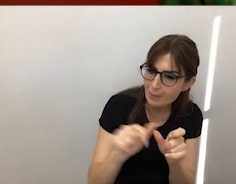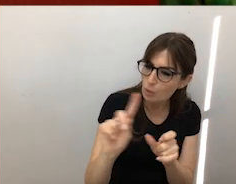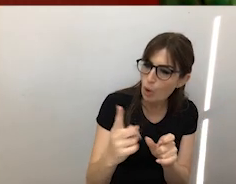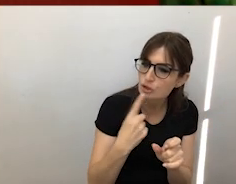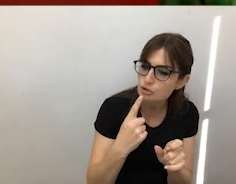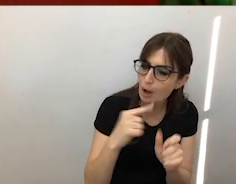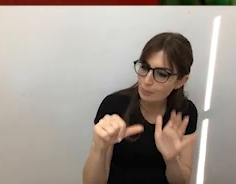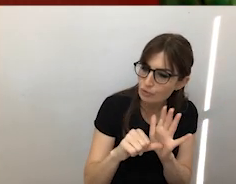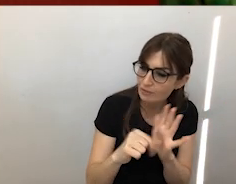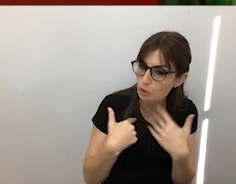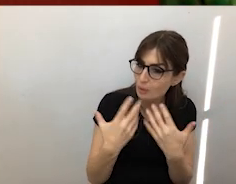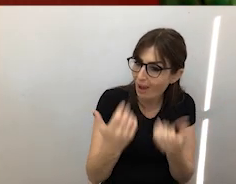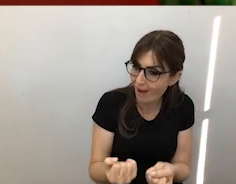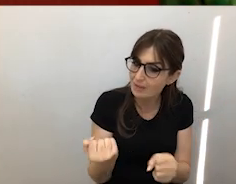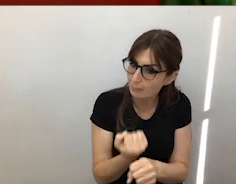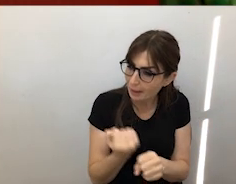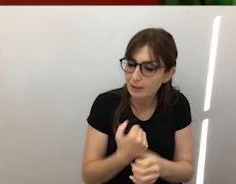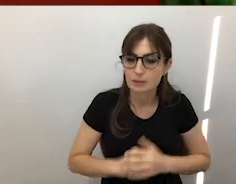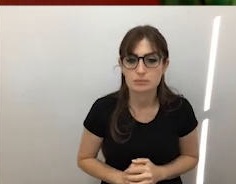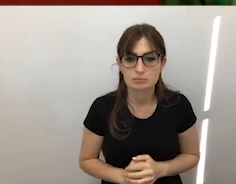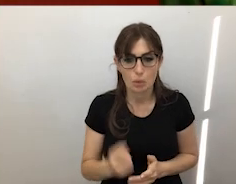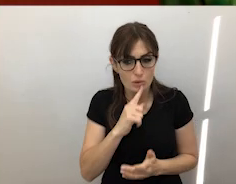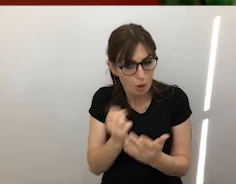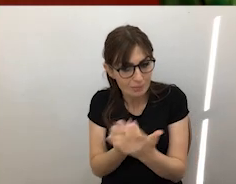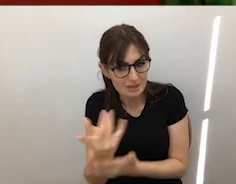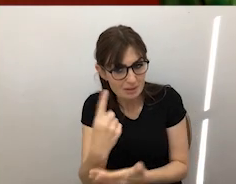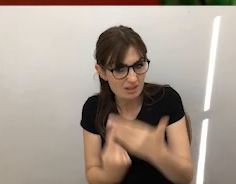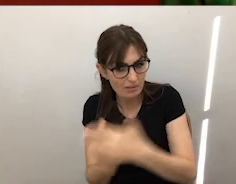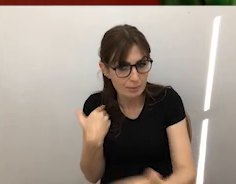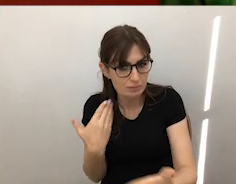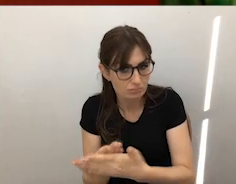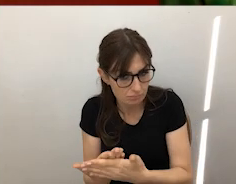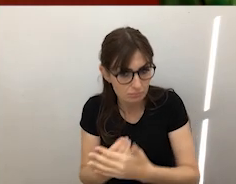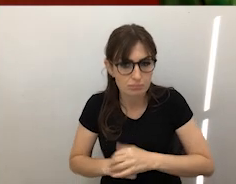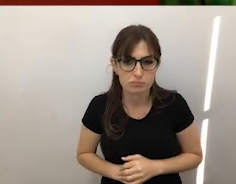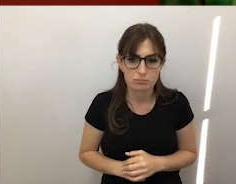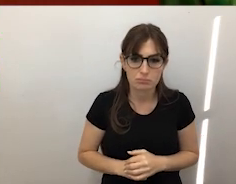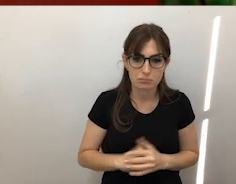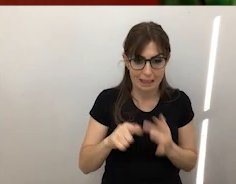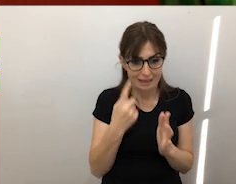of revenue the organisation has and earned, what types of expenses have been incurred, and whether the revenue